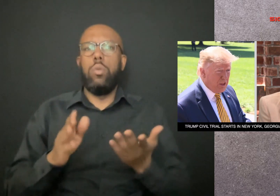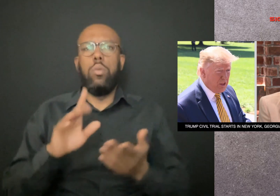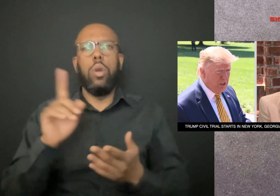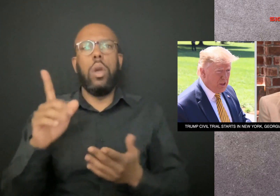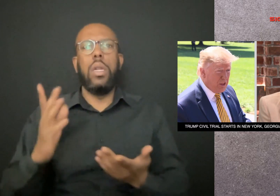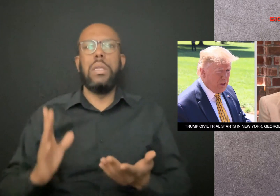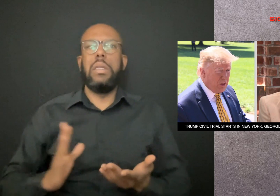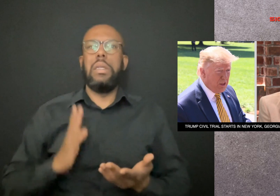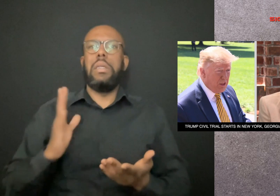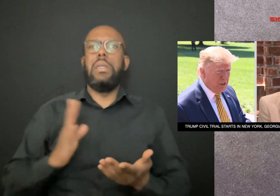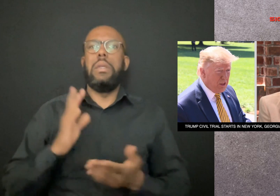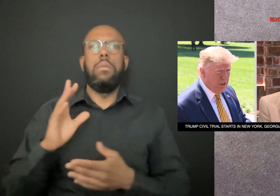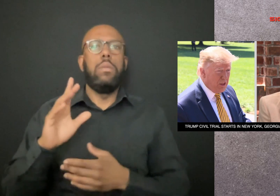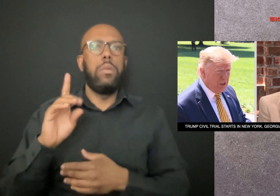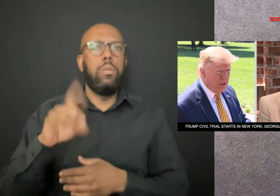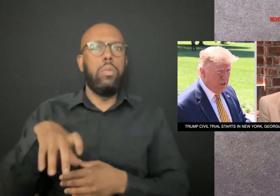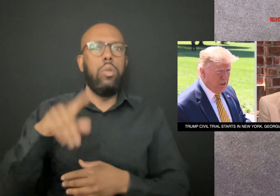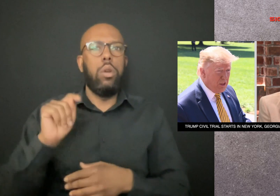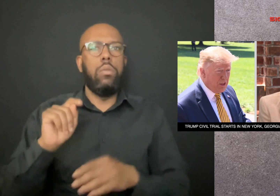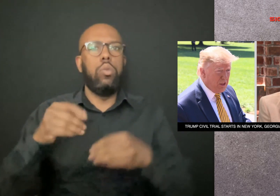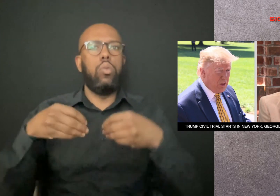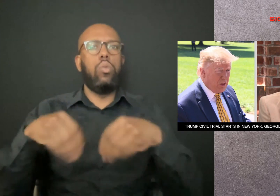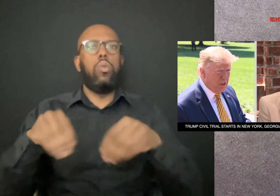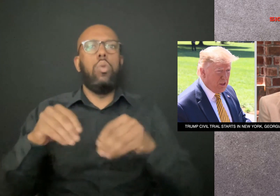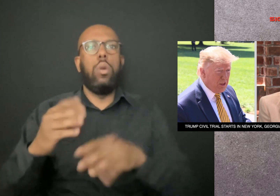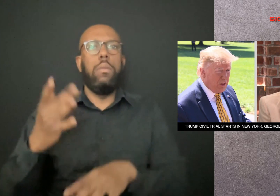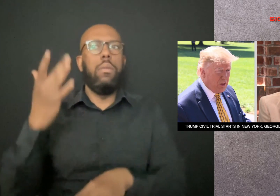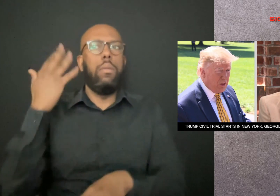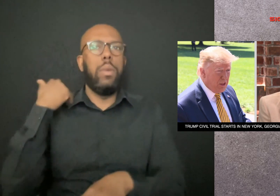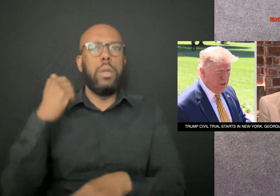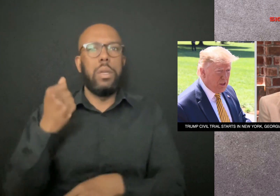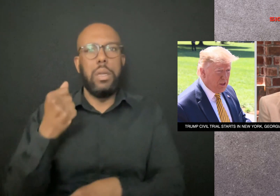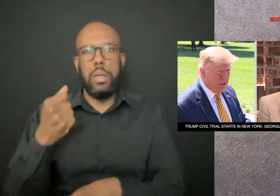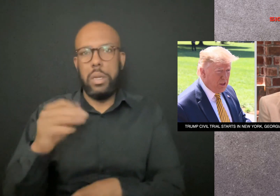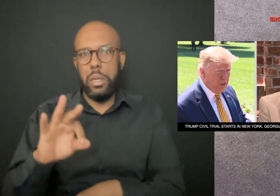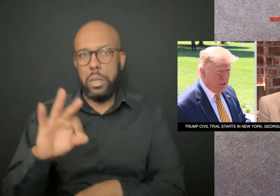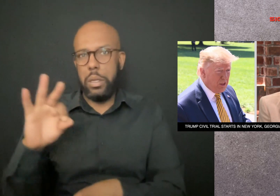the dressing room of a luxury department store in the 1990s